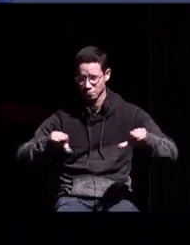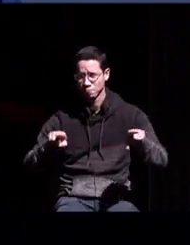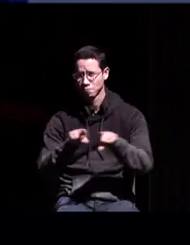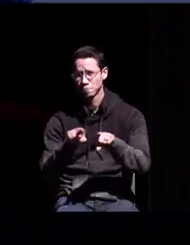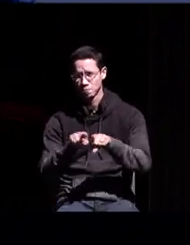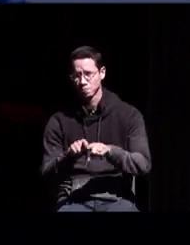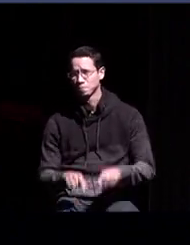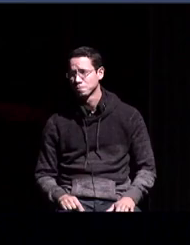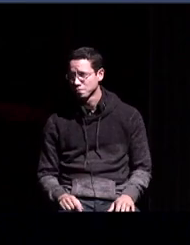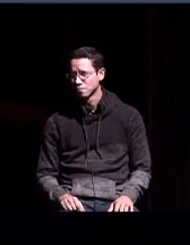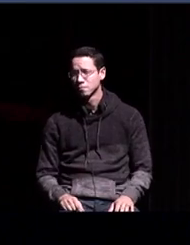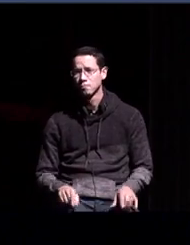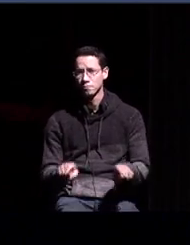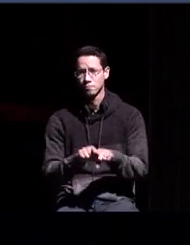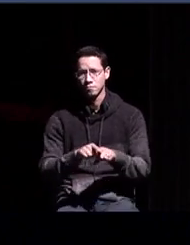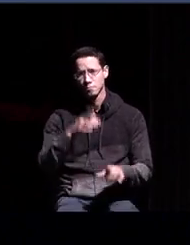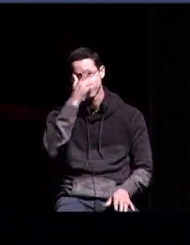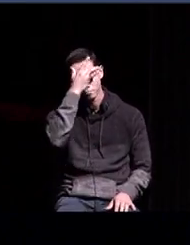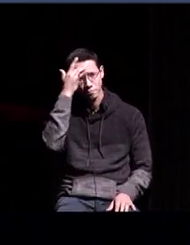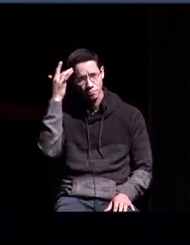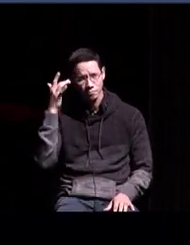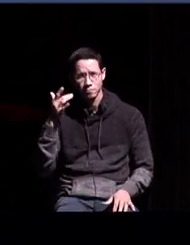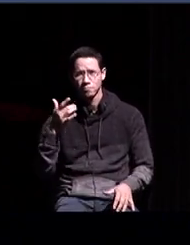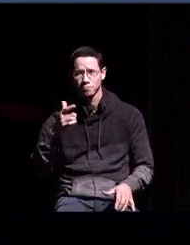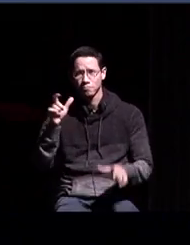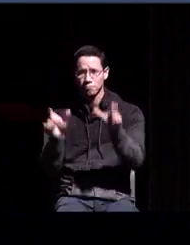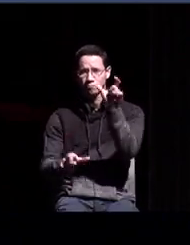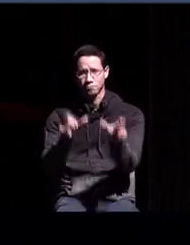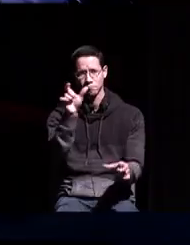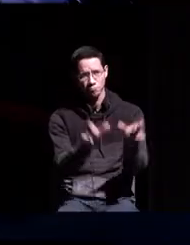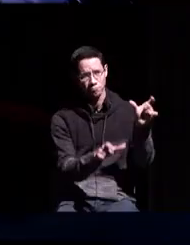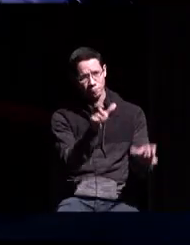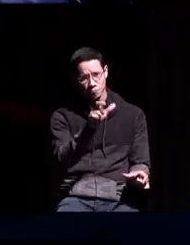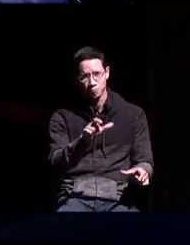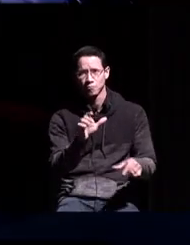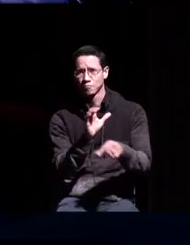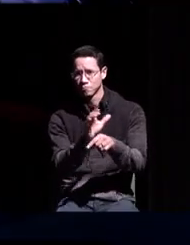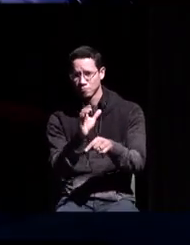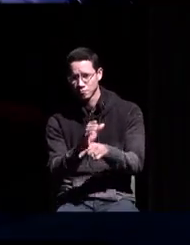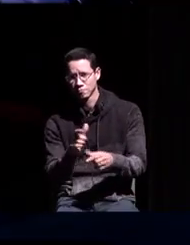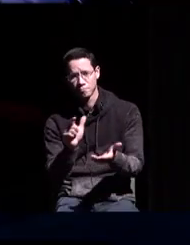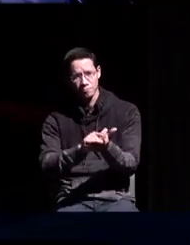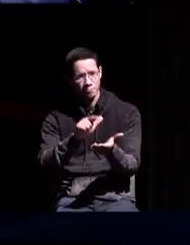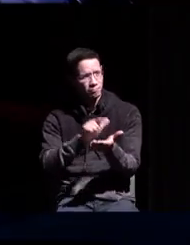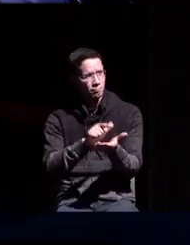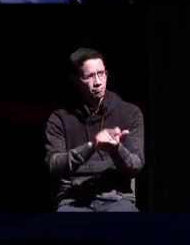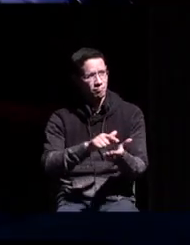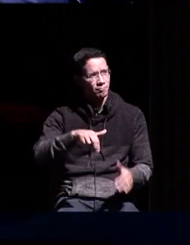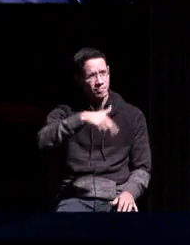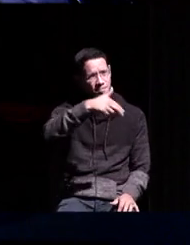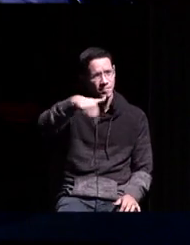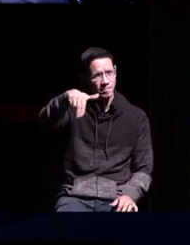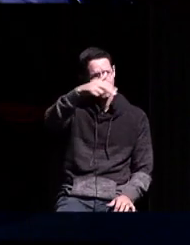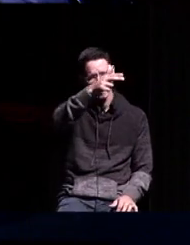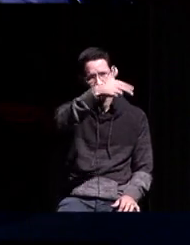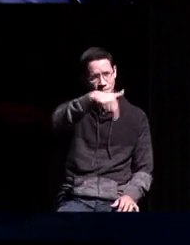The people helping us with the papers, running up and down the stairs.